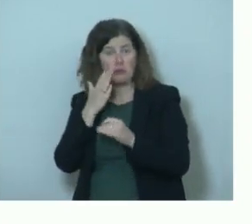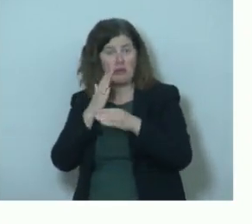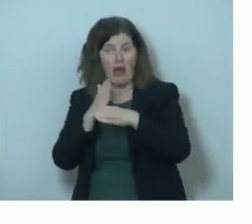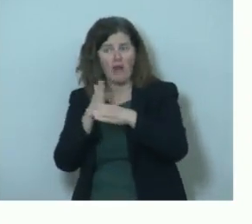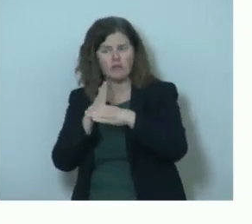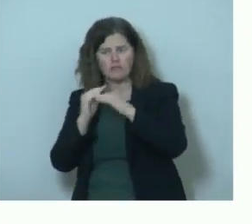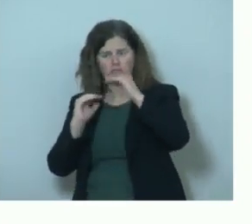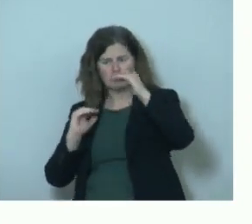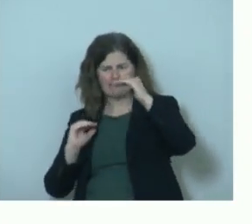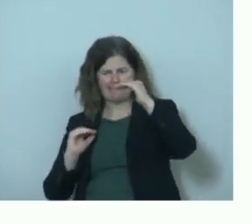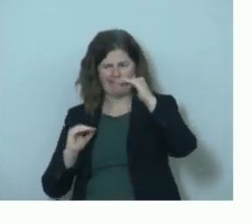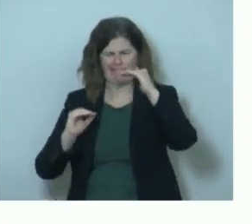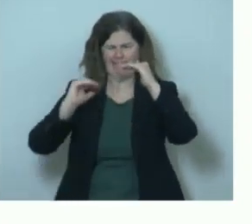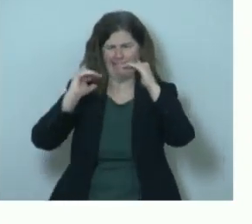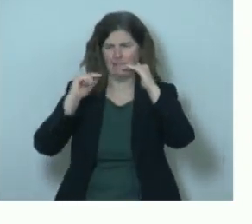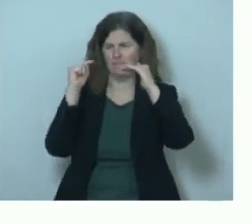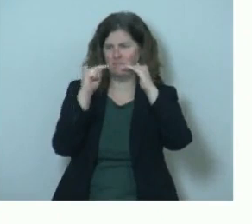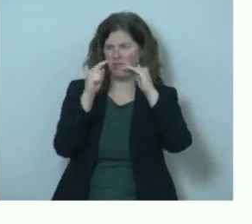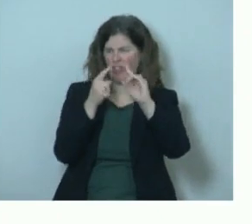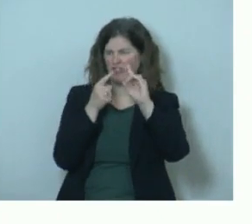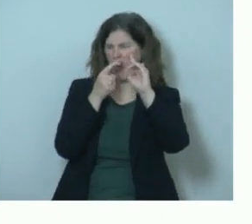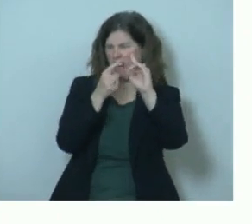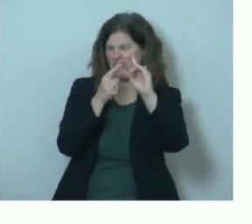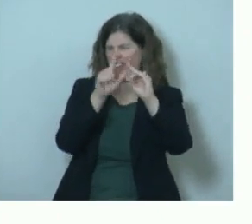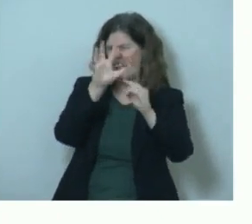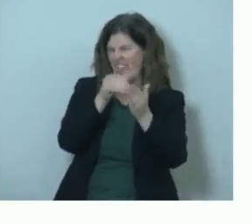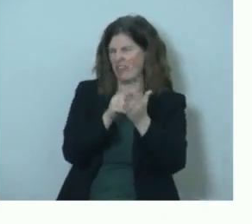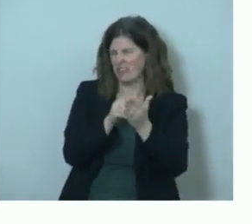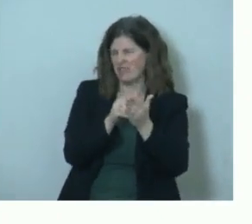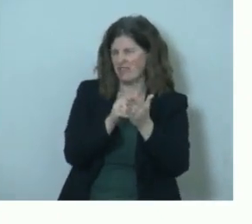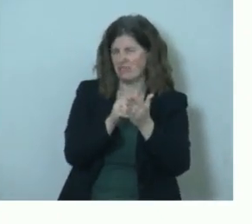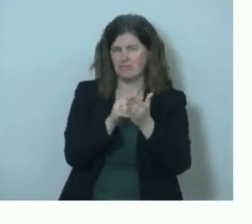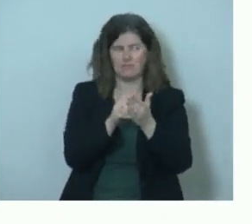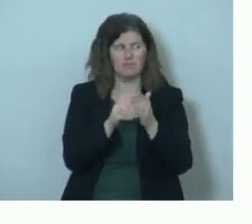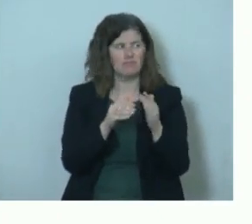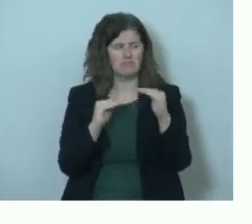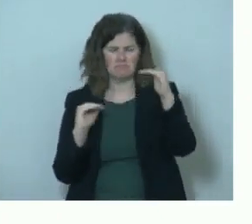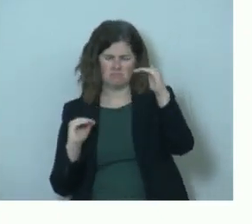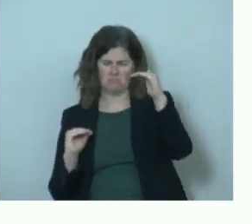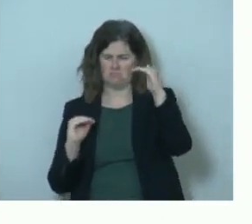WE ARE STABLE AT 4414 CASES ON A SEVEN-DAY ROLLING AVERAGE.